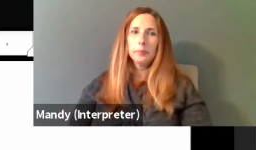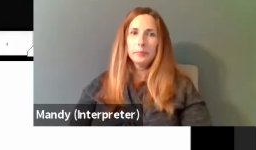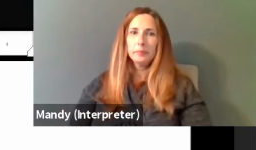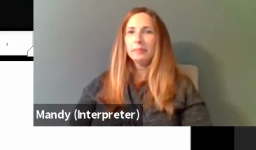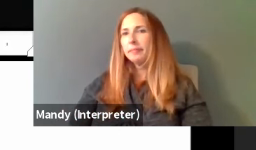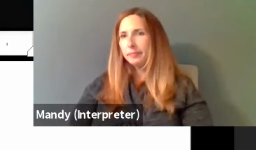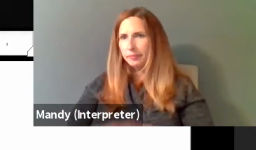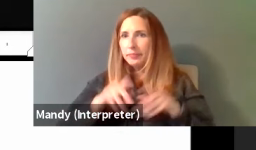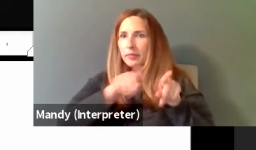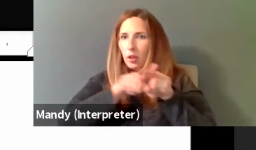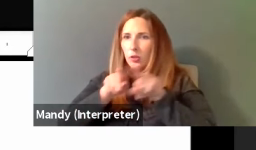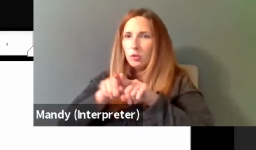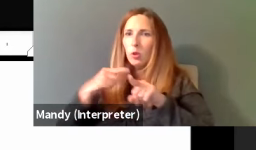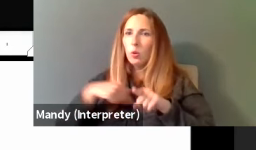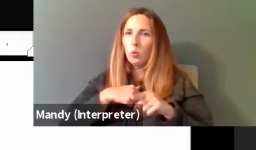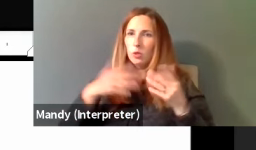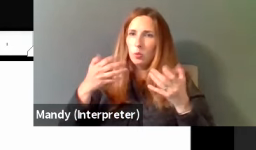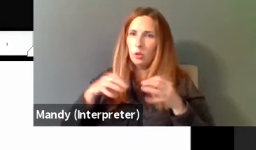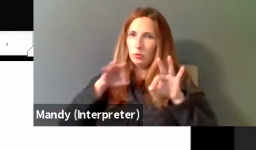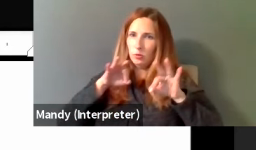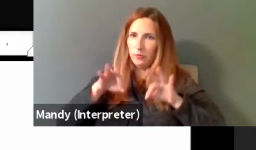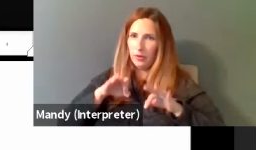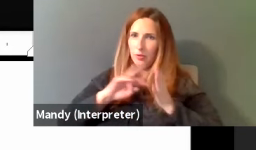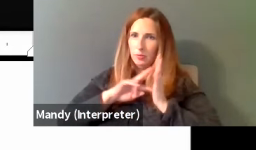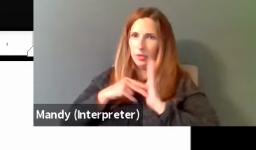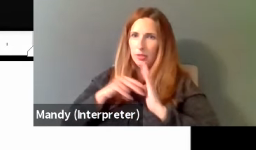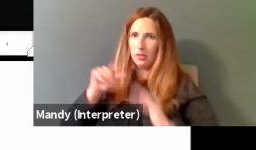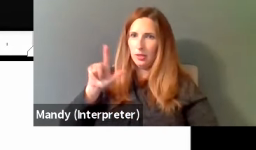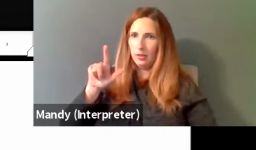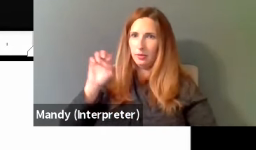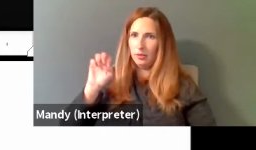what LEP means to you, okay?